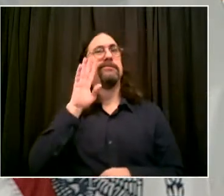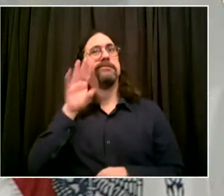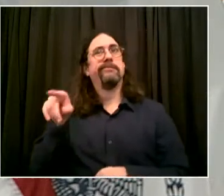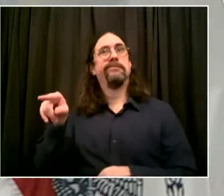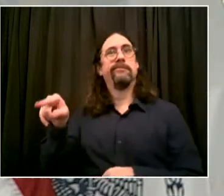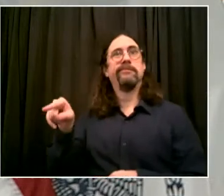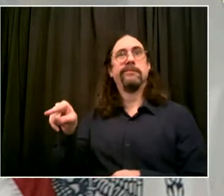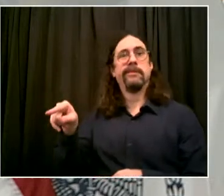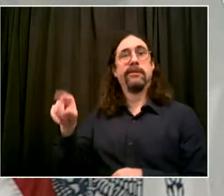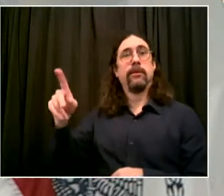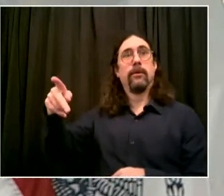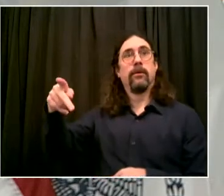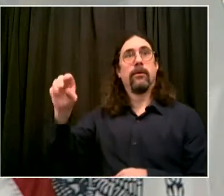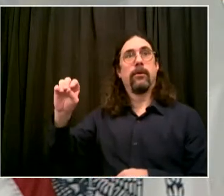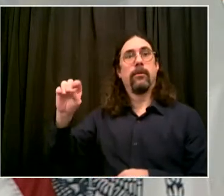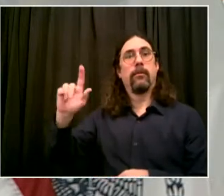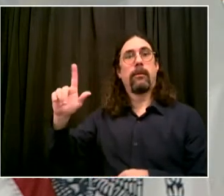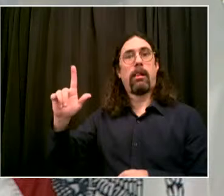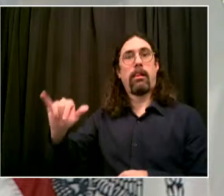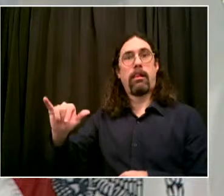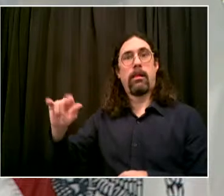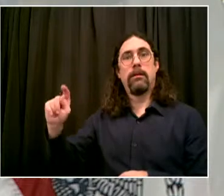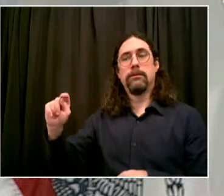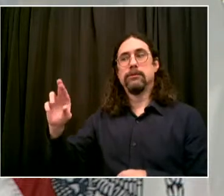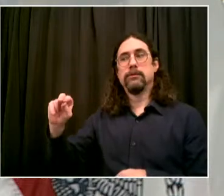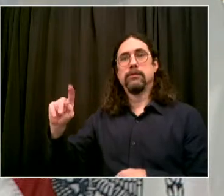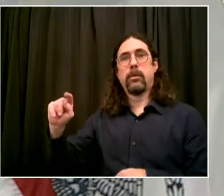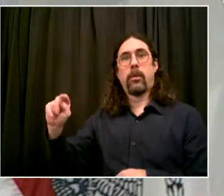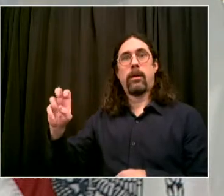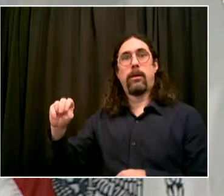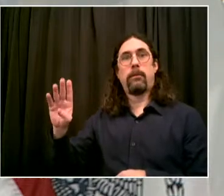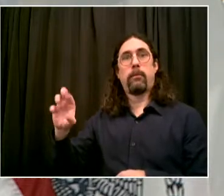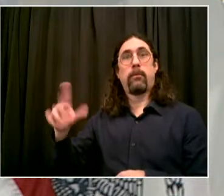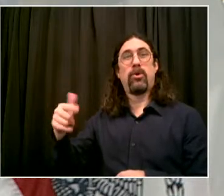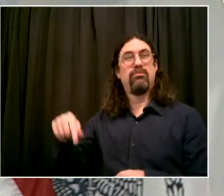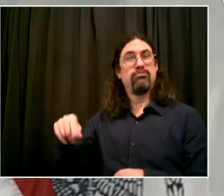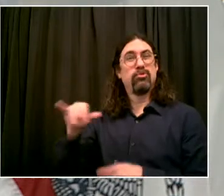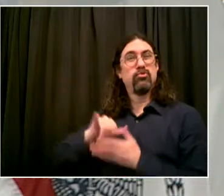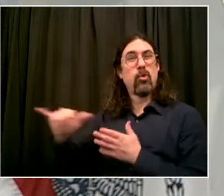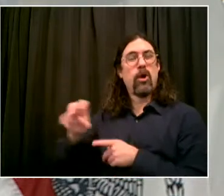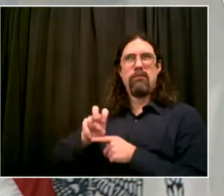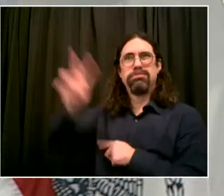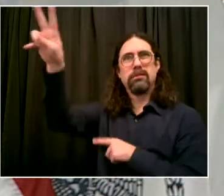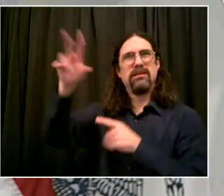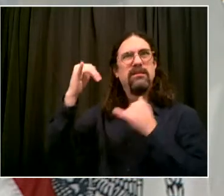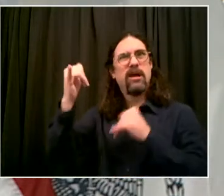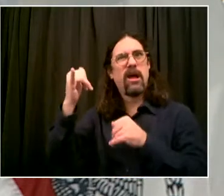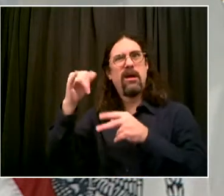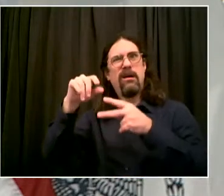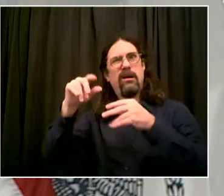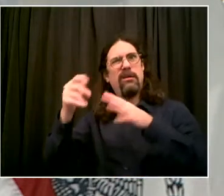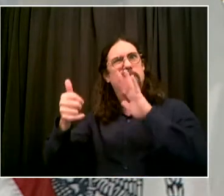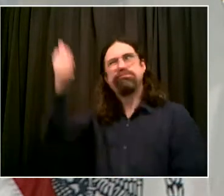WHAT ARE E OUYR R PLANS FOR THE BBQE AND YOUR LAST